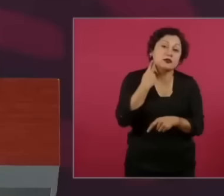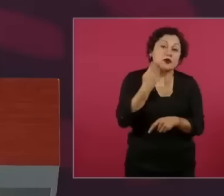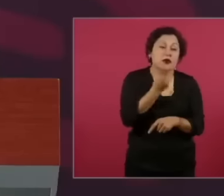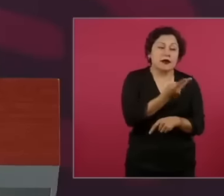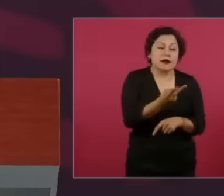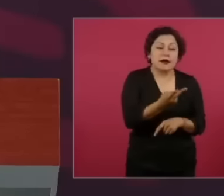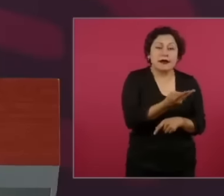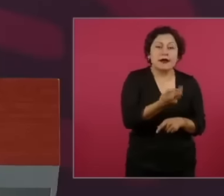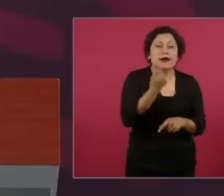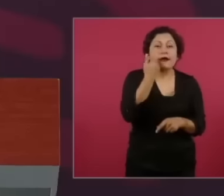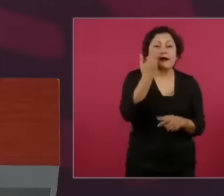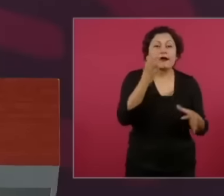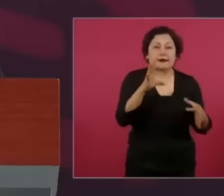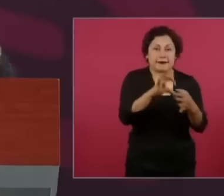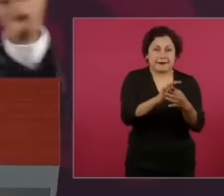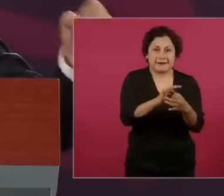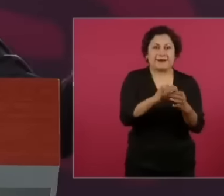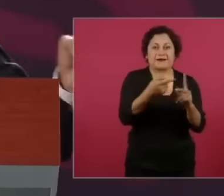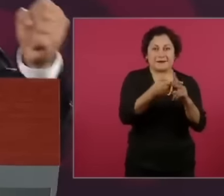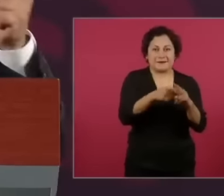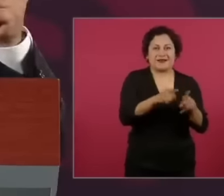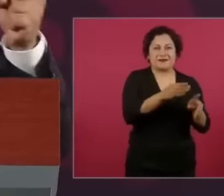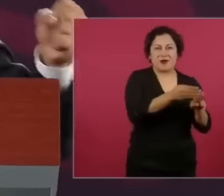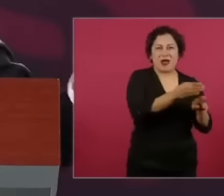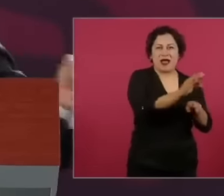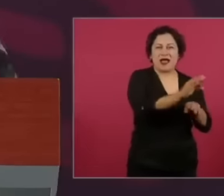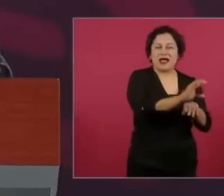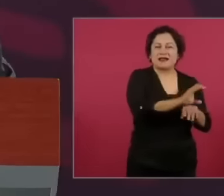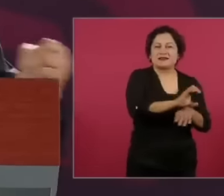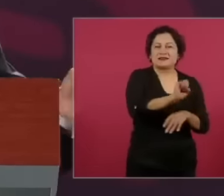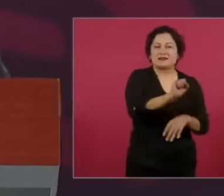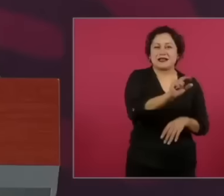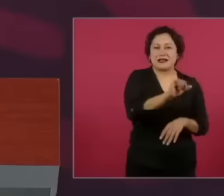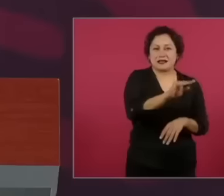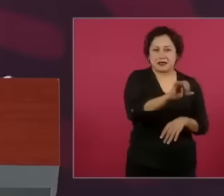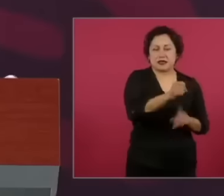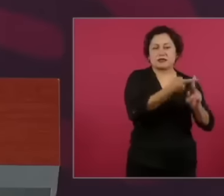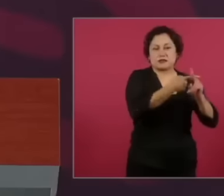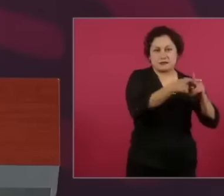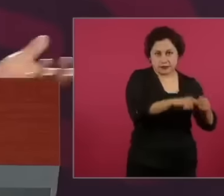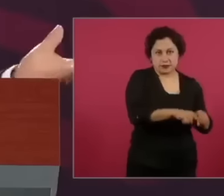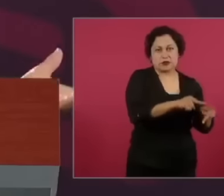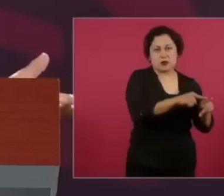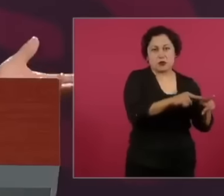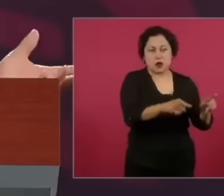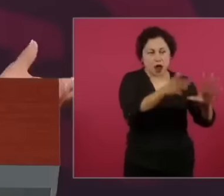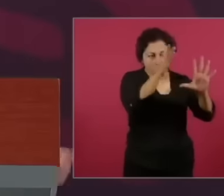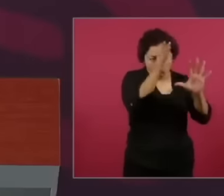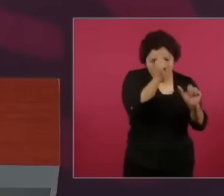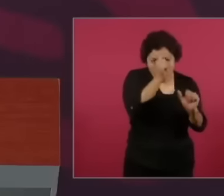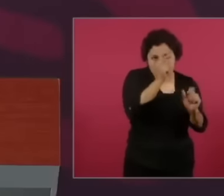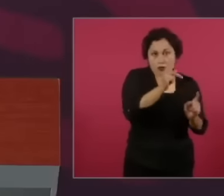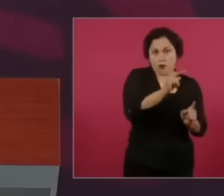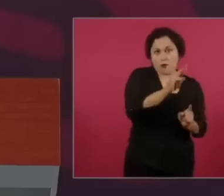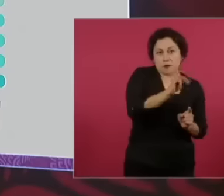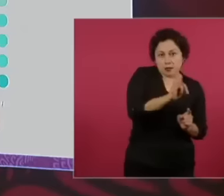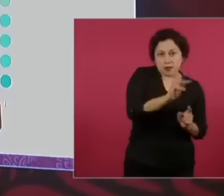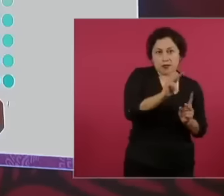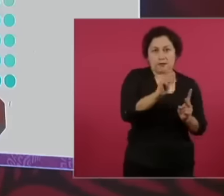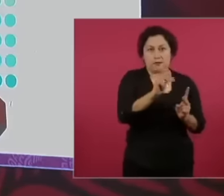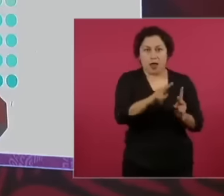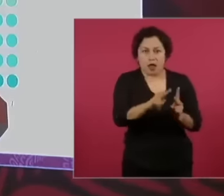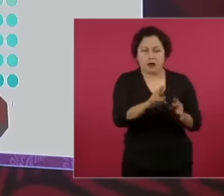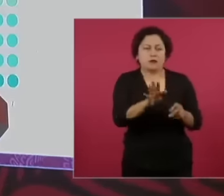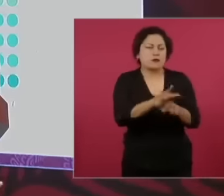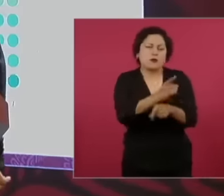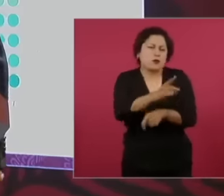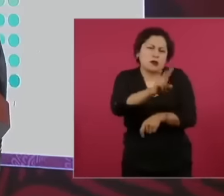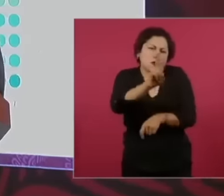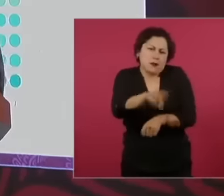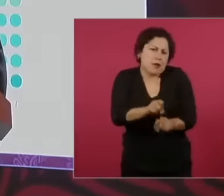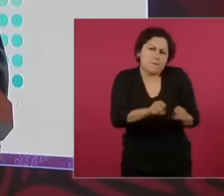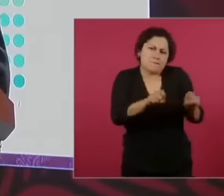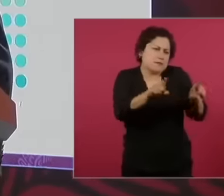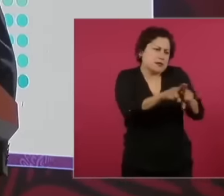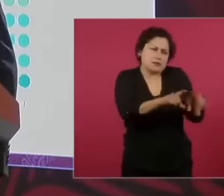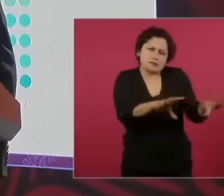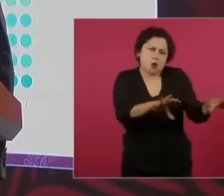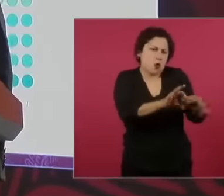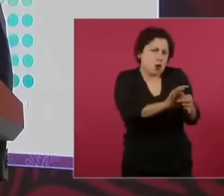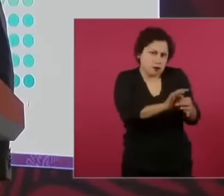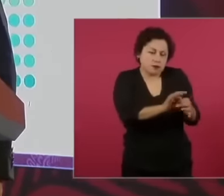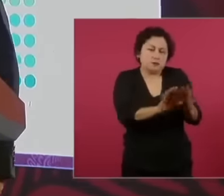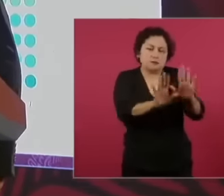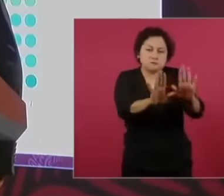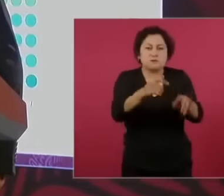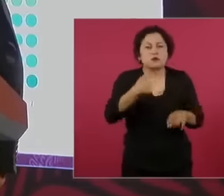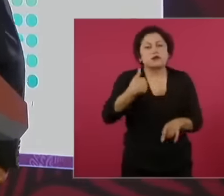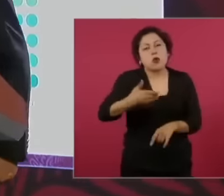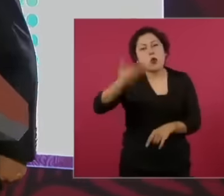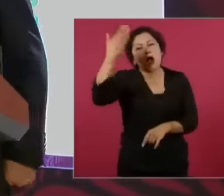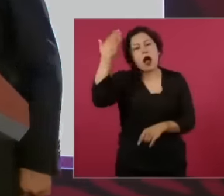from Salinas pripan because in essence it is the same I came to say at that time that the